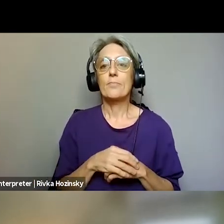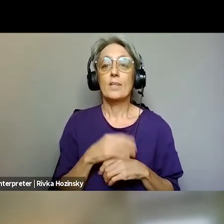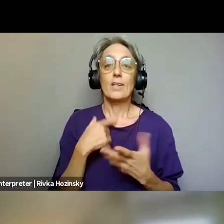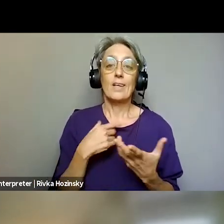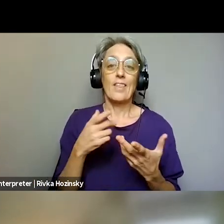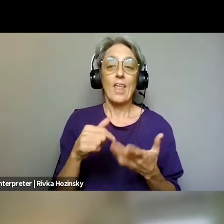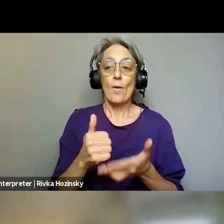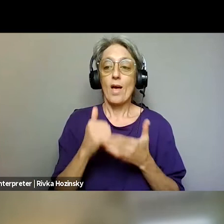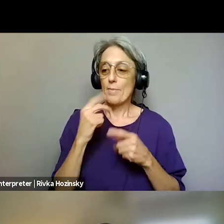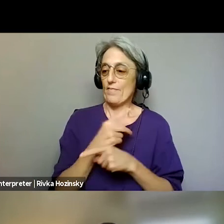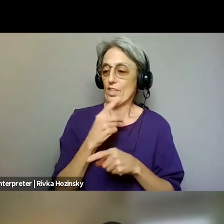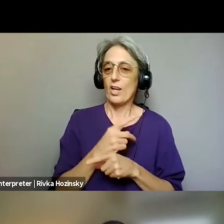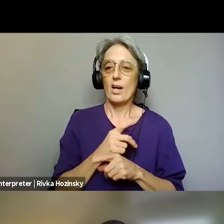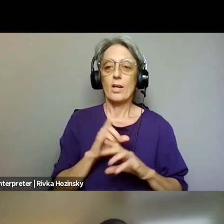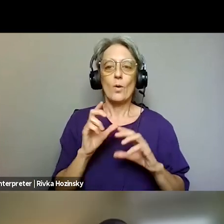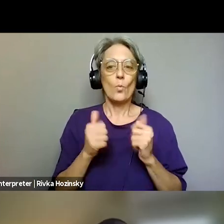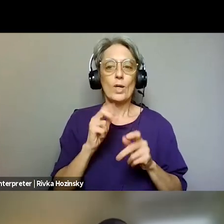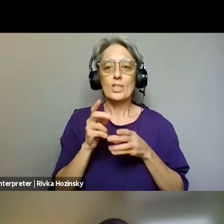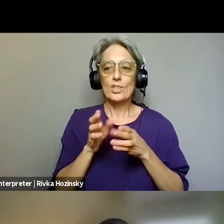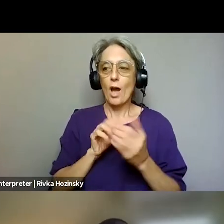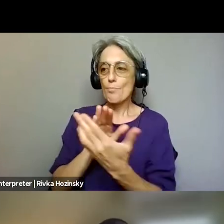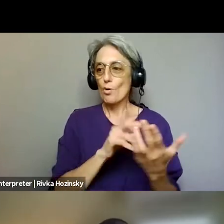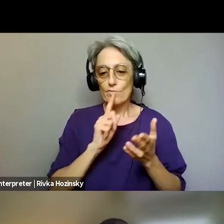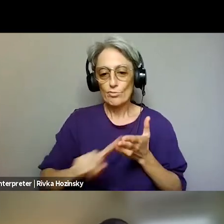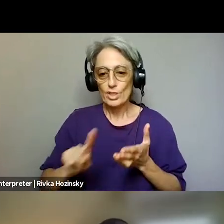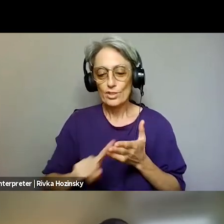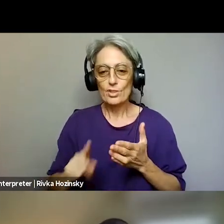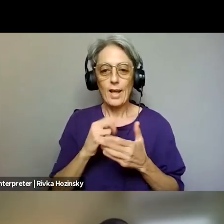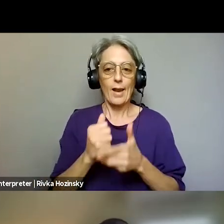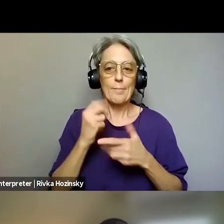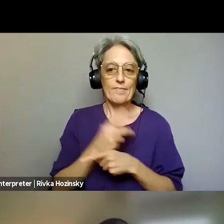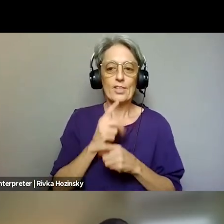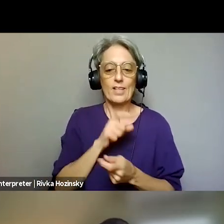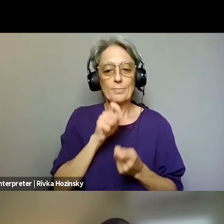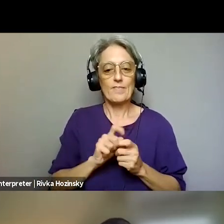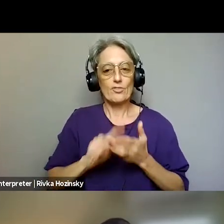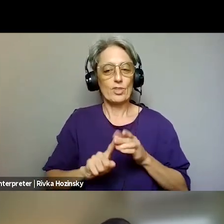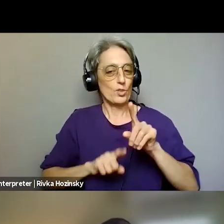research questions. I think having an advisory committee of people with disabilities is a really